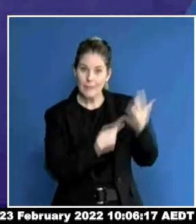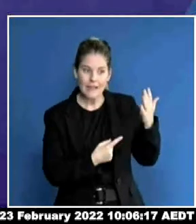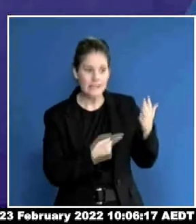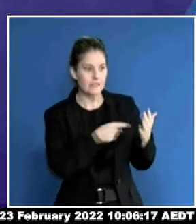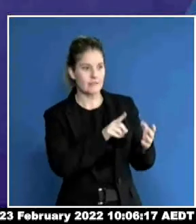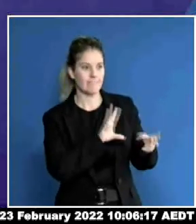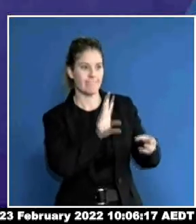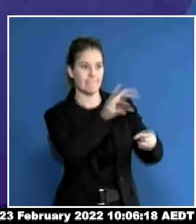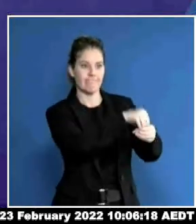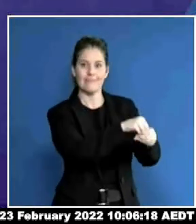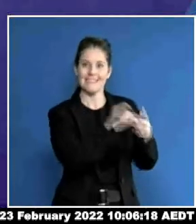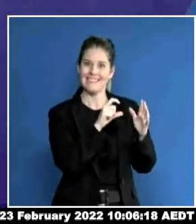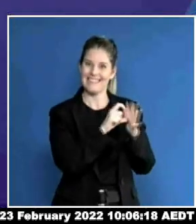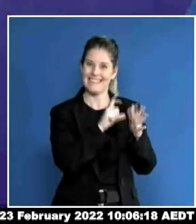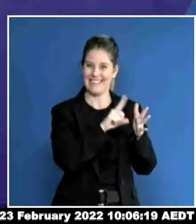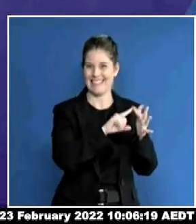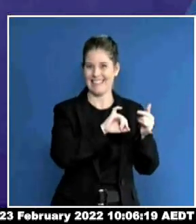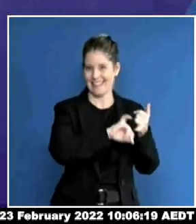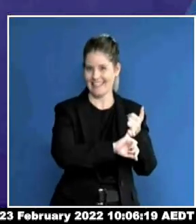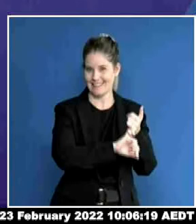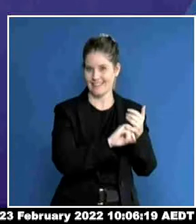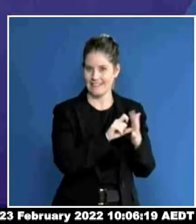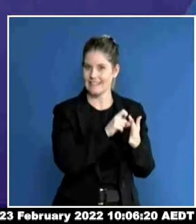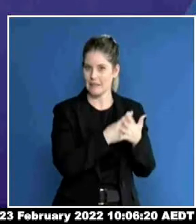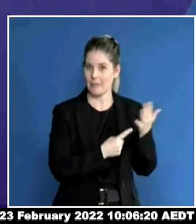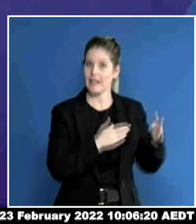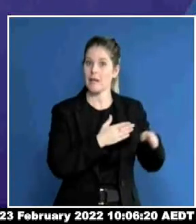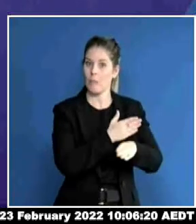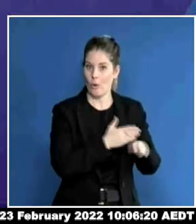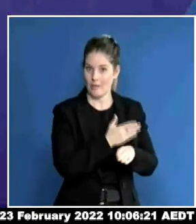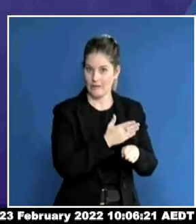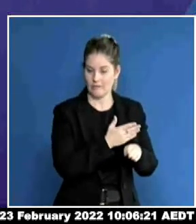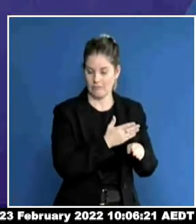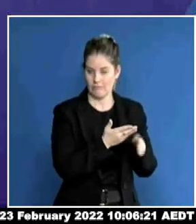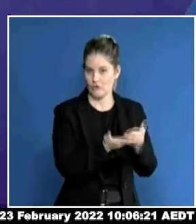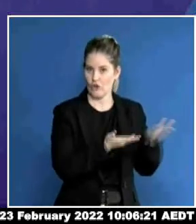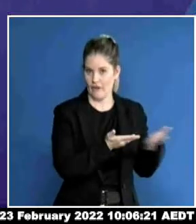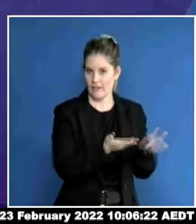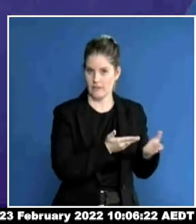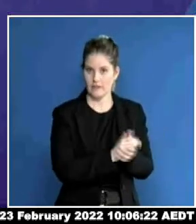While those hearings did not focus exclusively on DES providers, it became